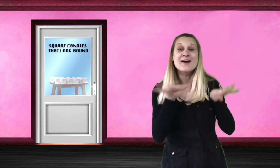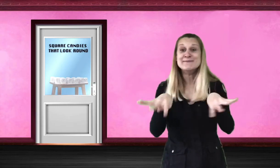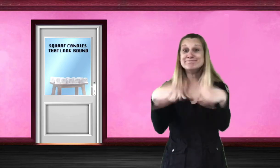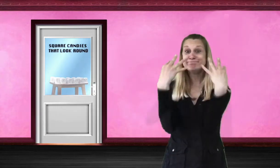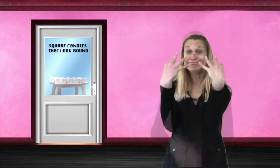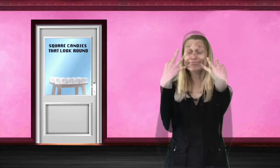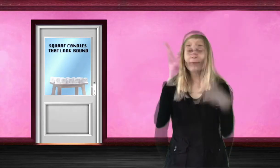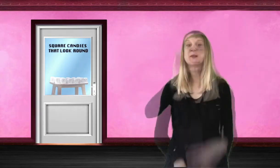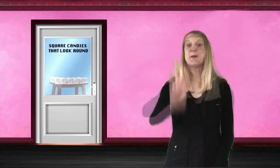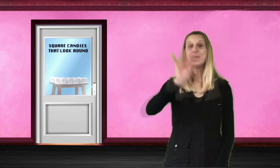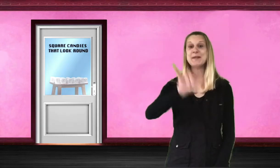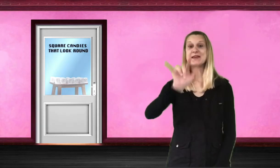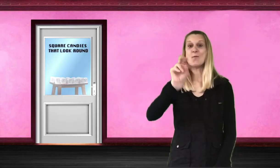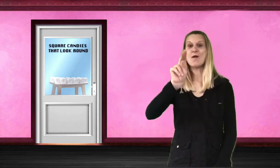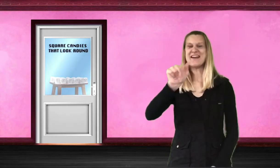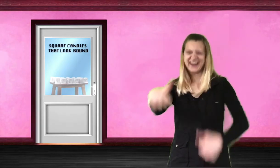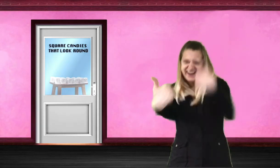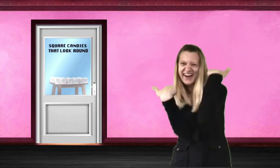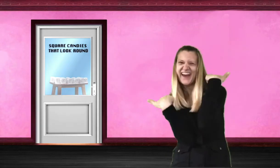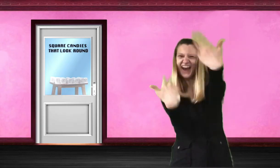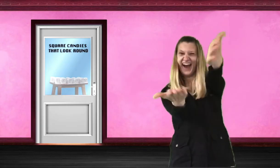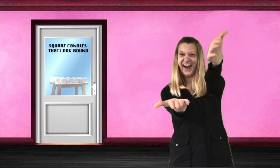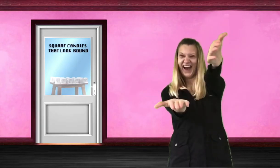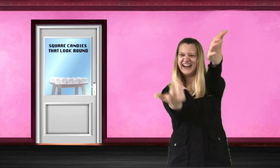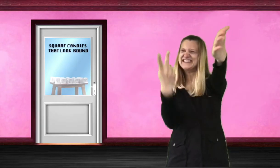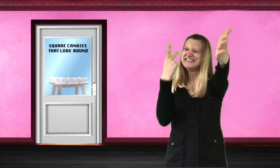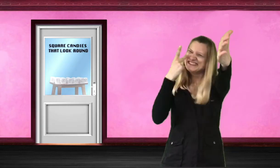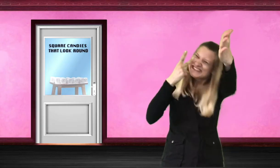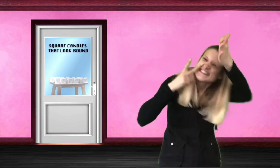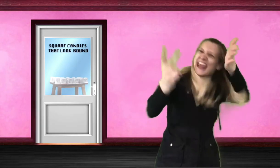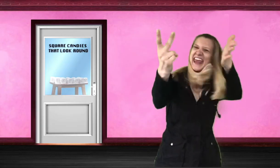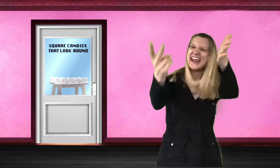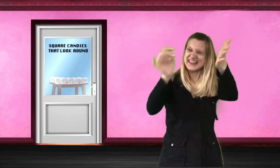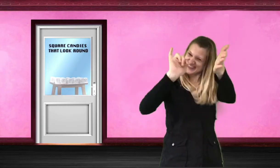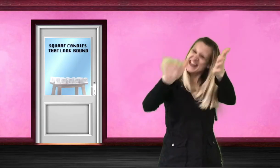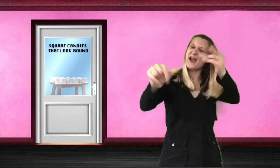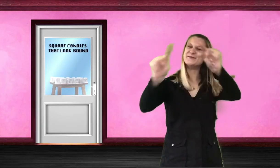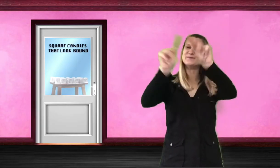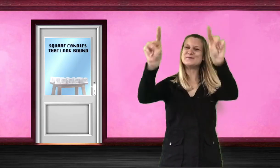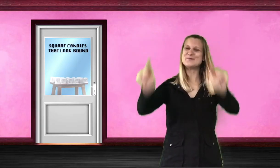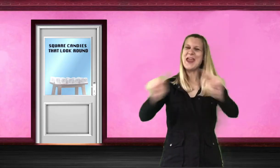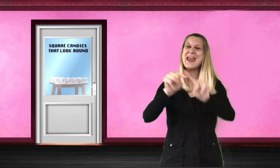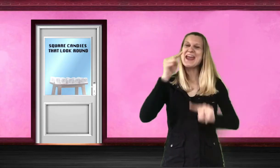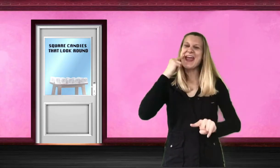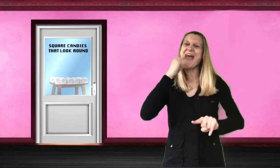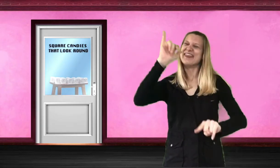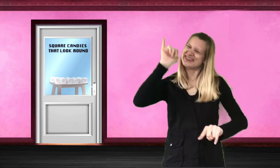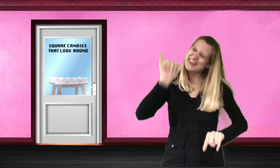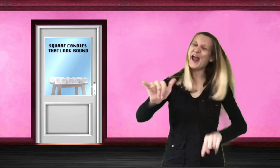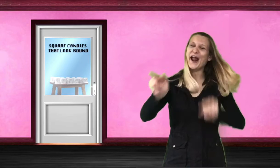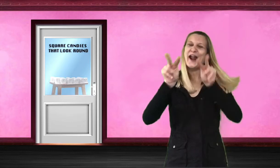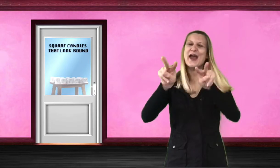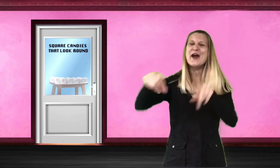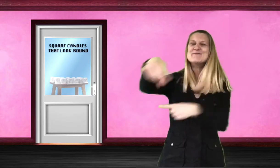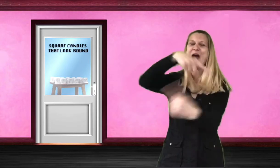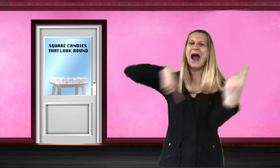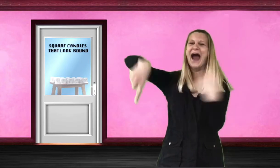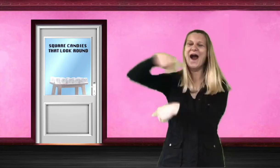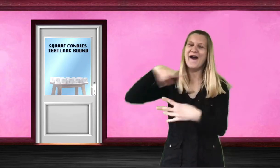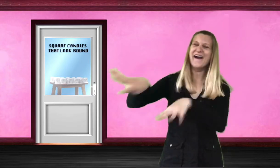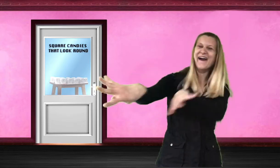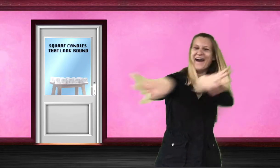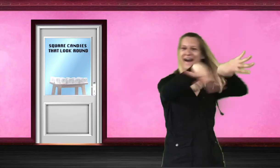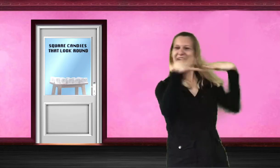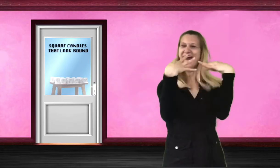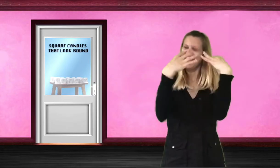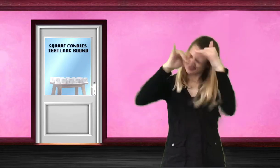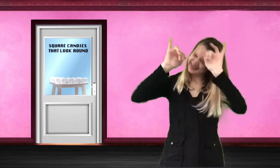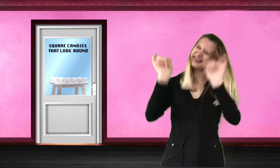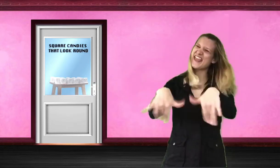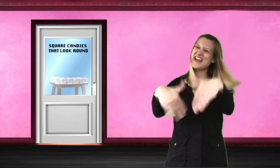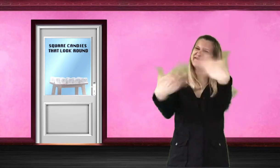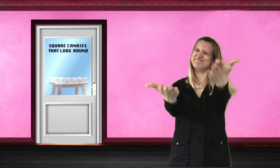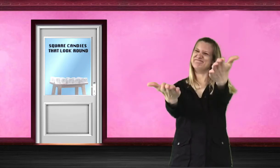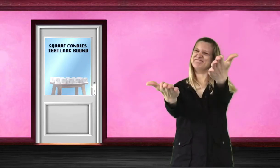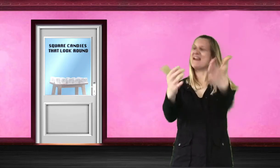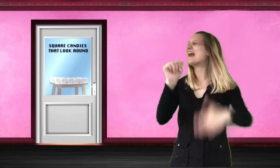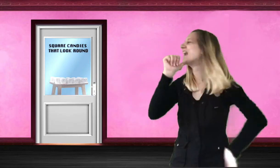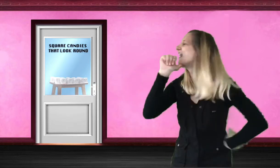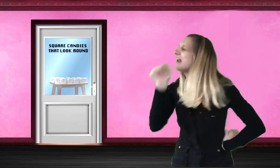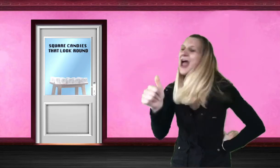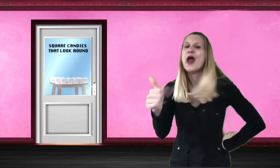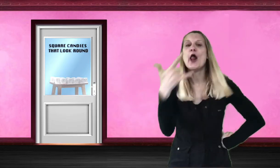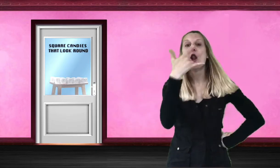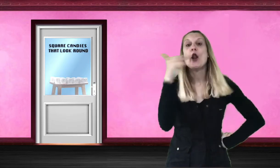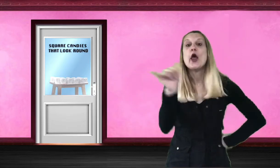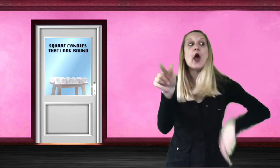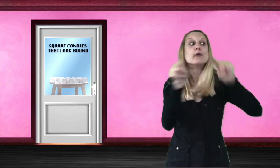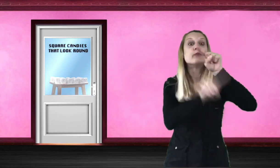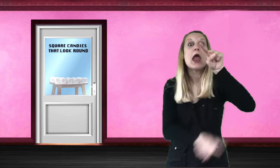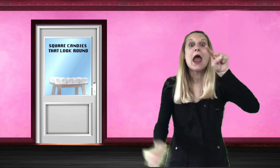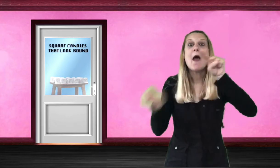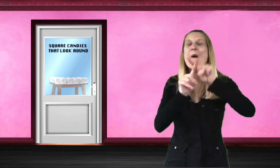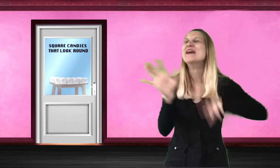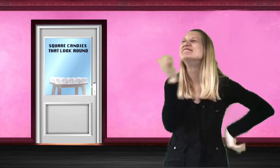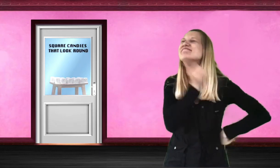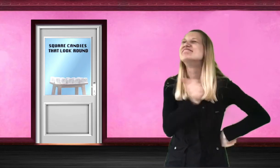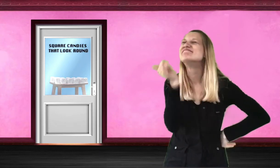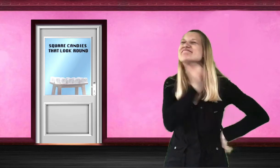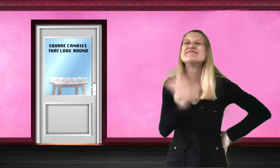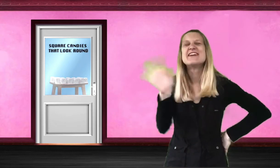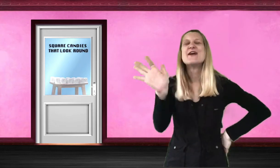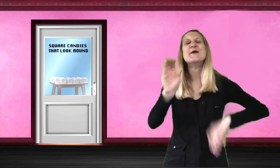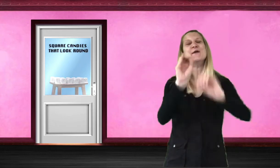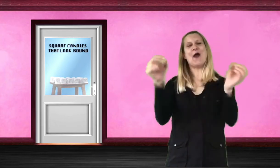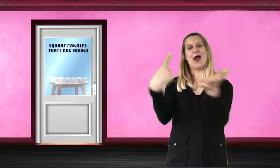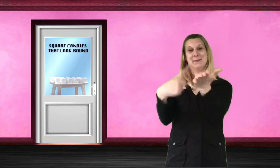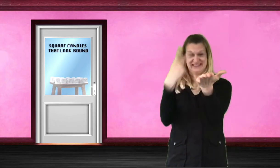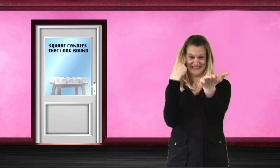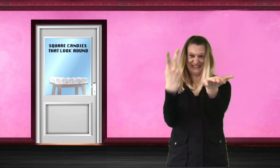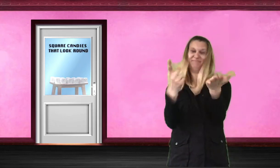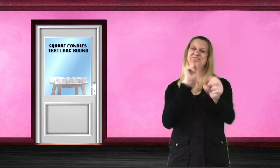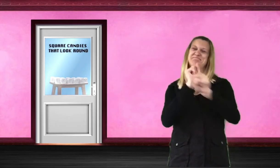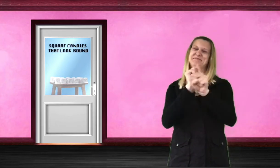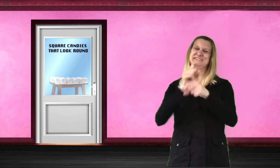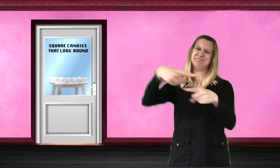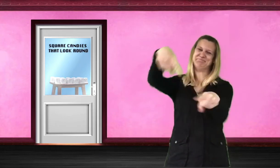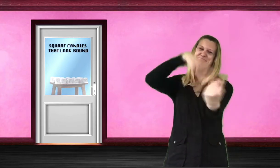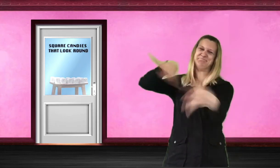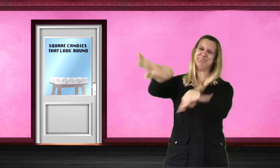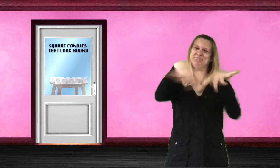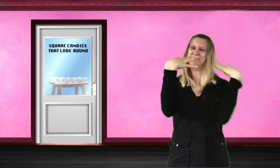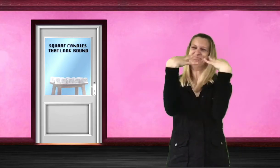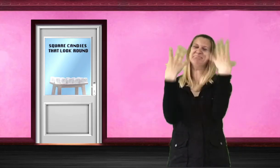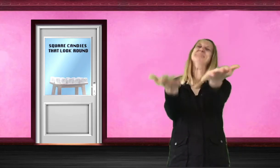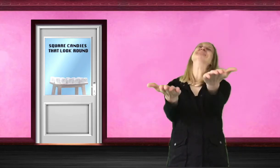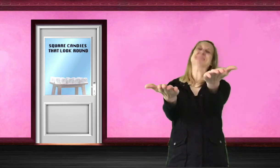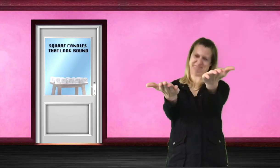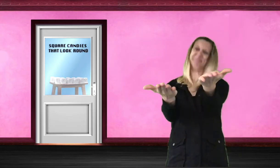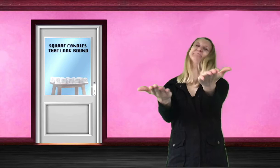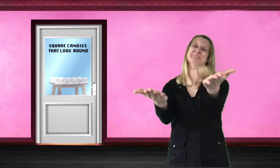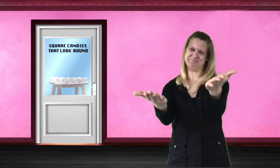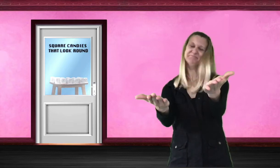"There you are!" he cried triumphantly. "They’re looking round! They are square candies that look round!"